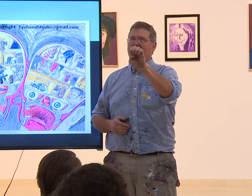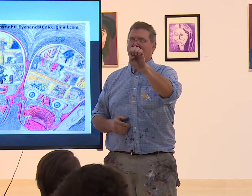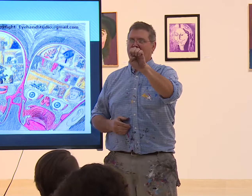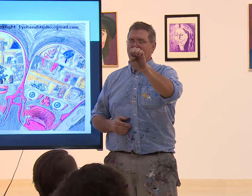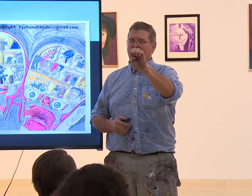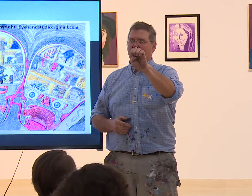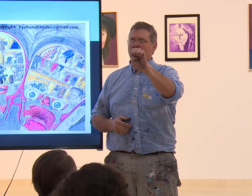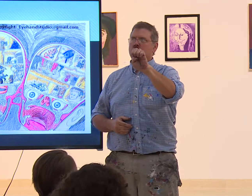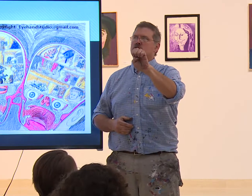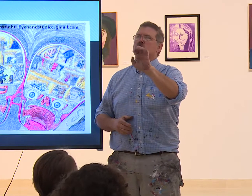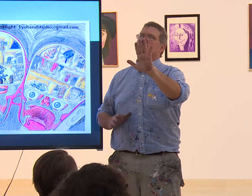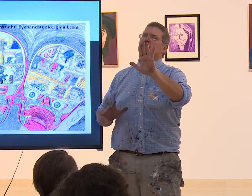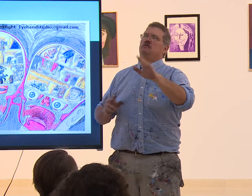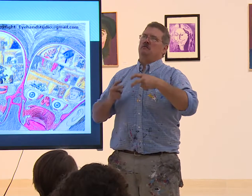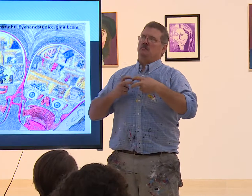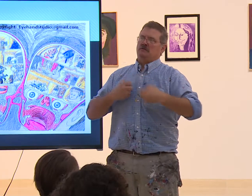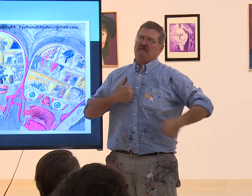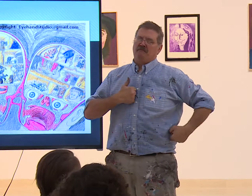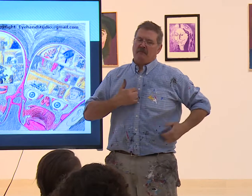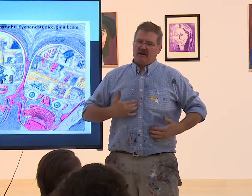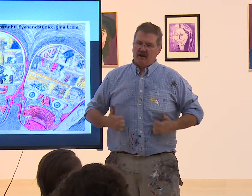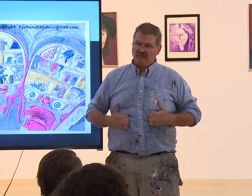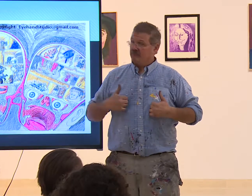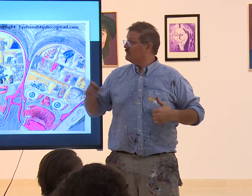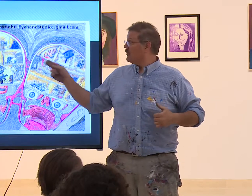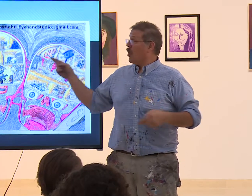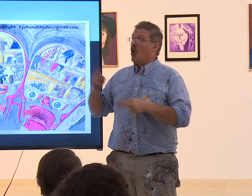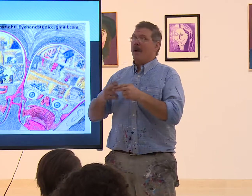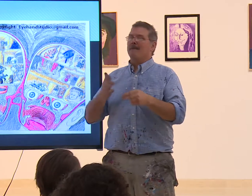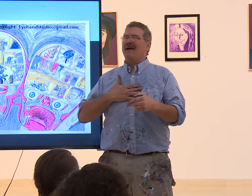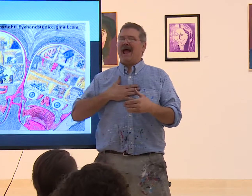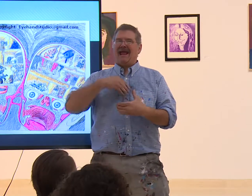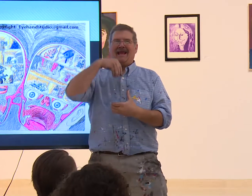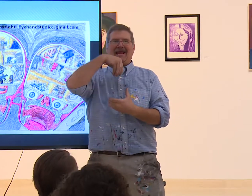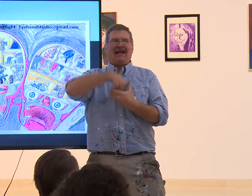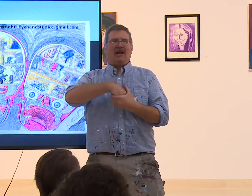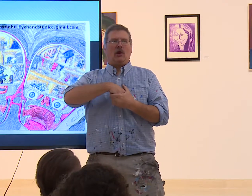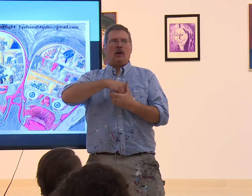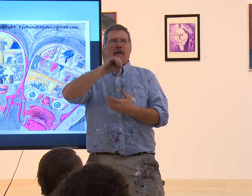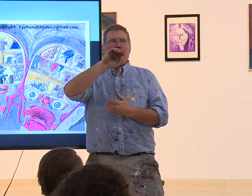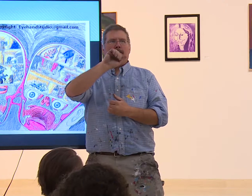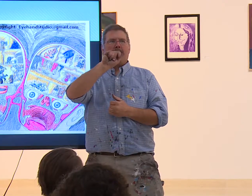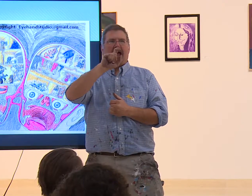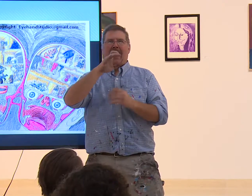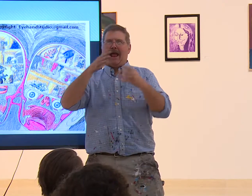This is a maze motif work that I've done. It kind of represents my life.